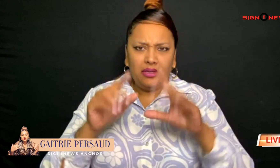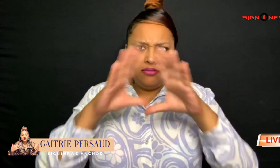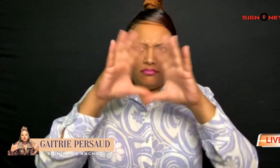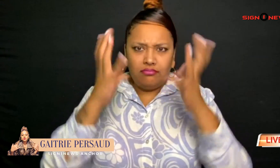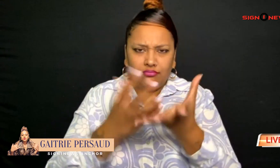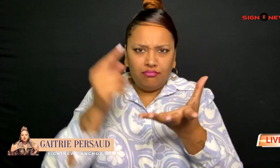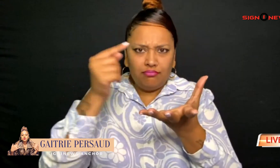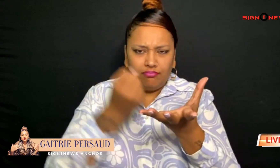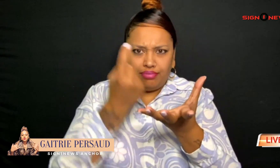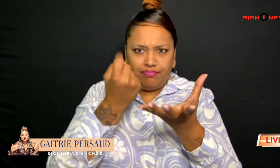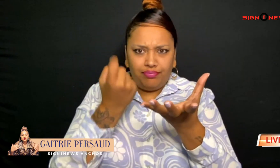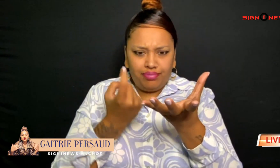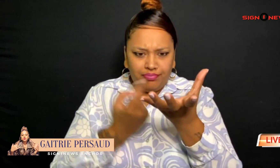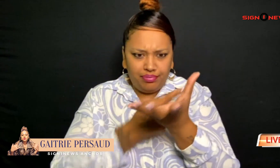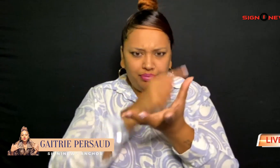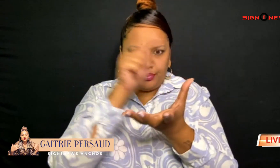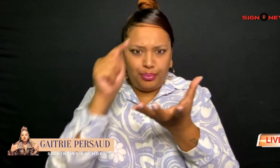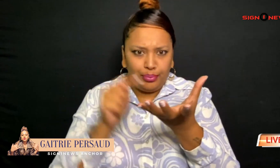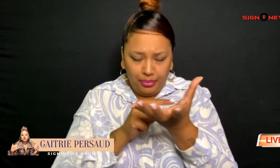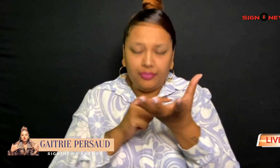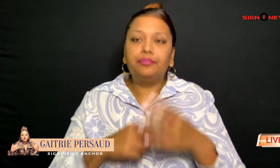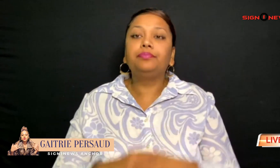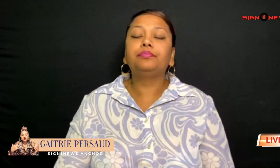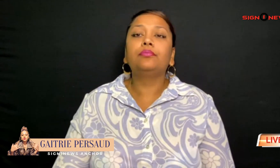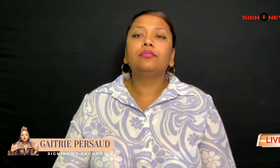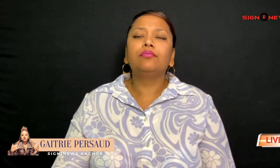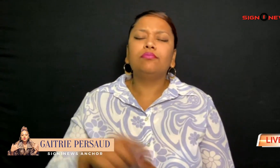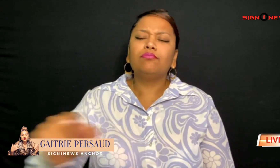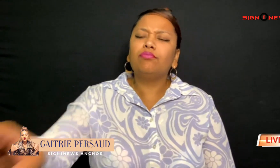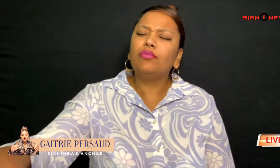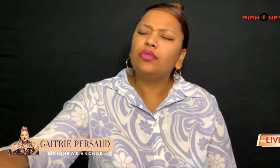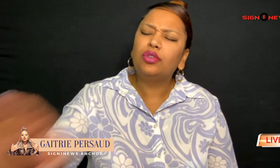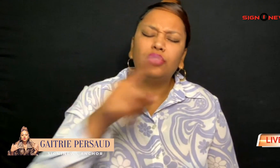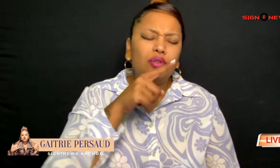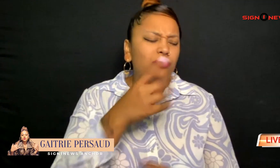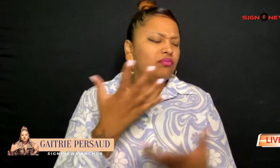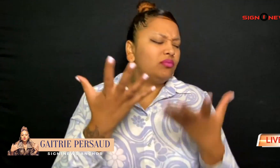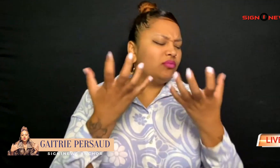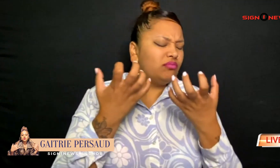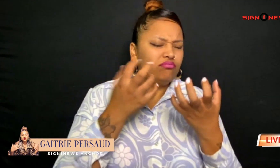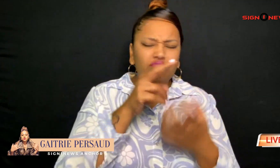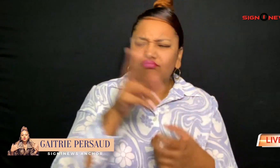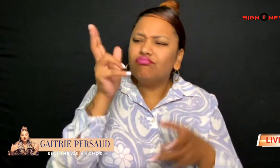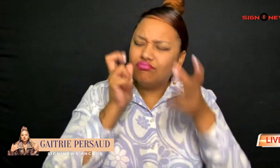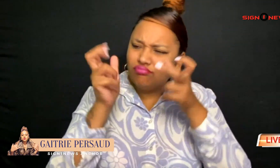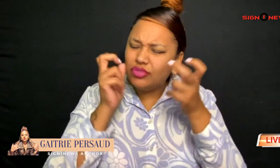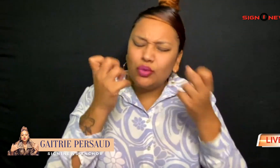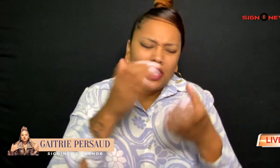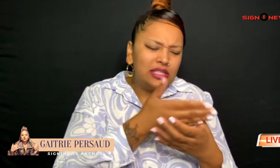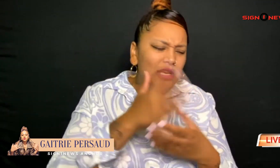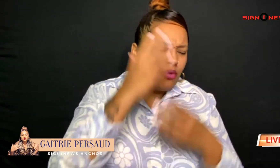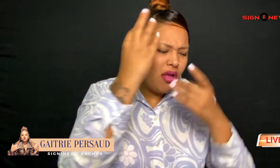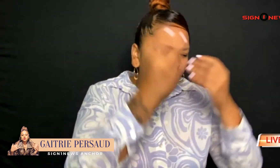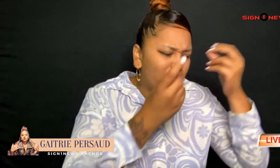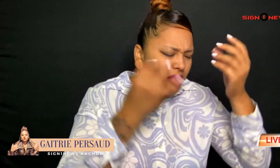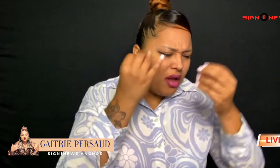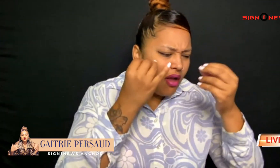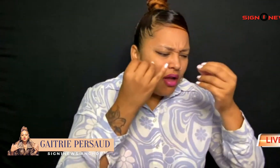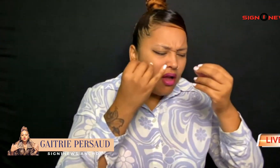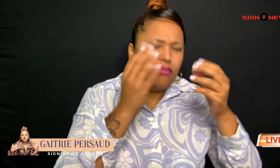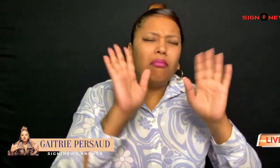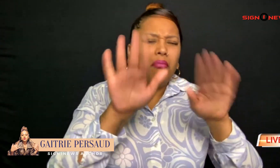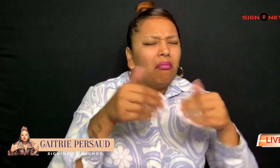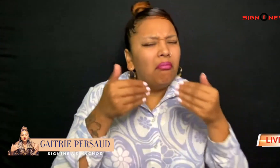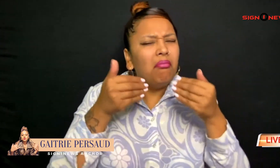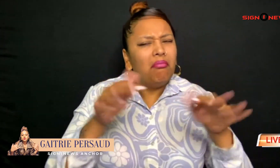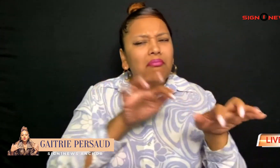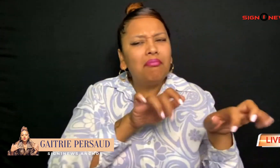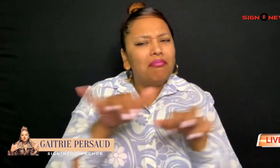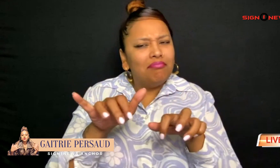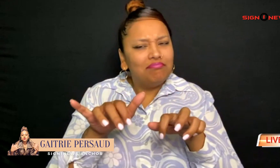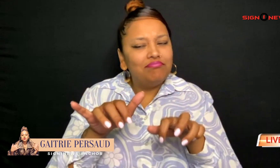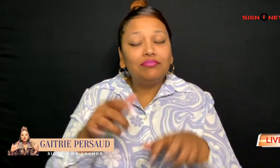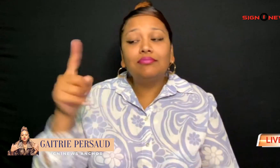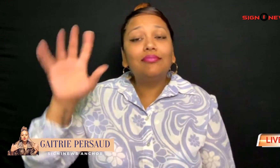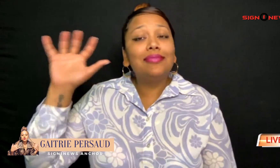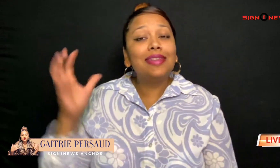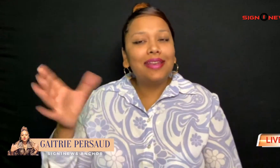stories making headlines today if you post an interesting comment during